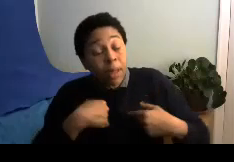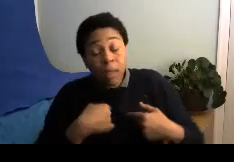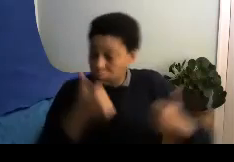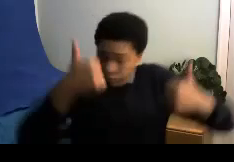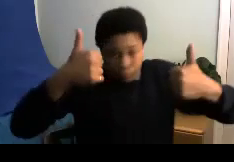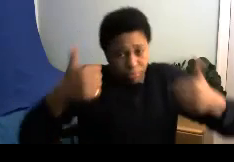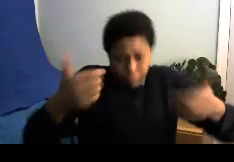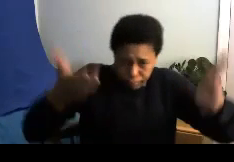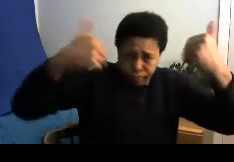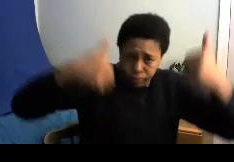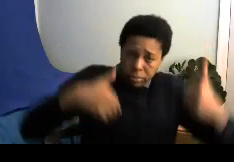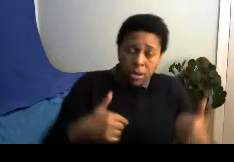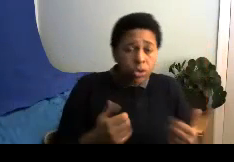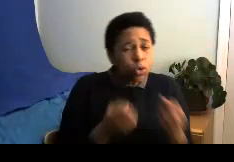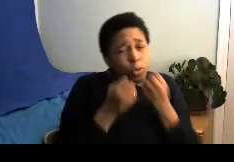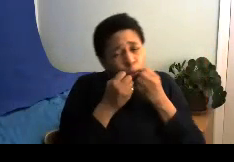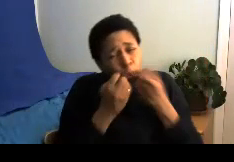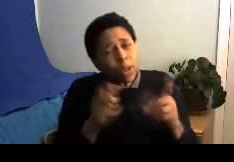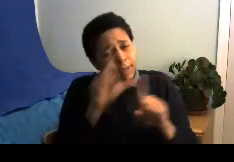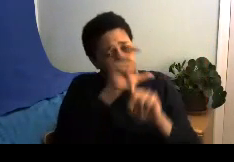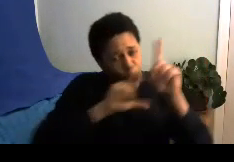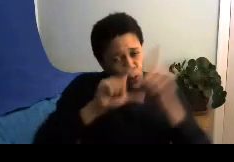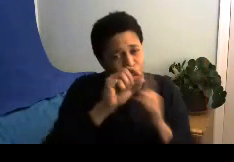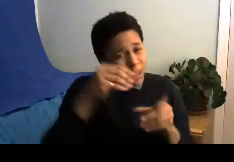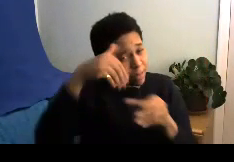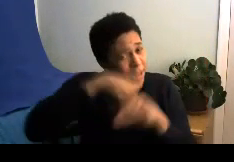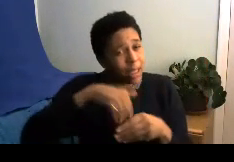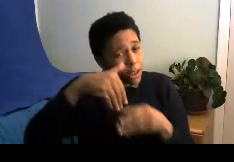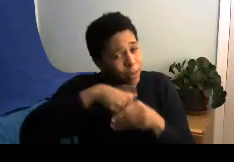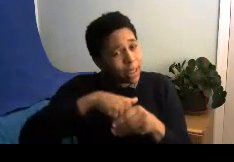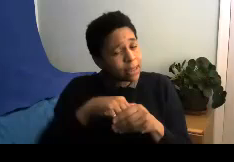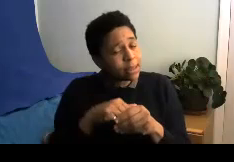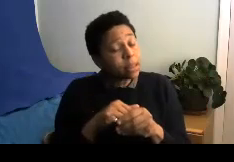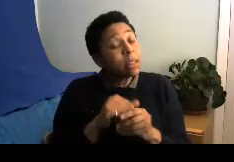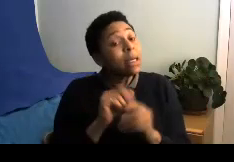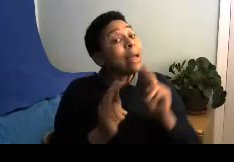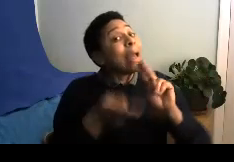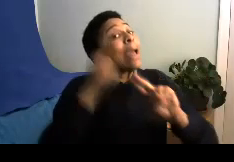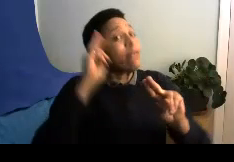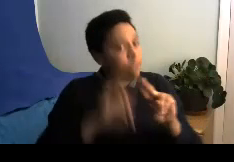wonderful community to be part of, and if you believe in, what